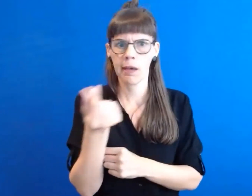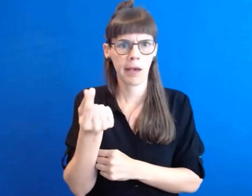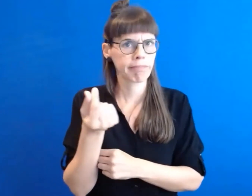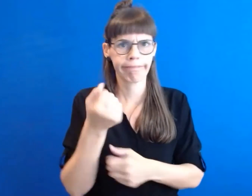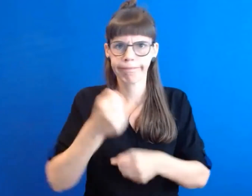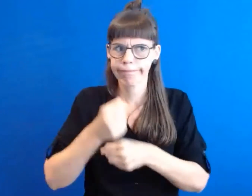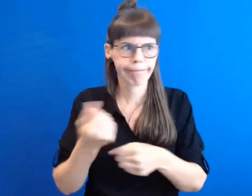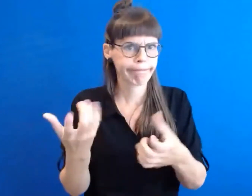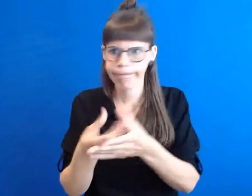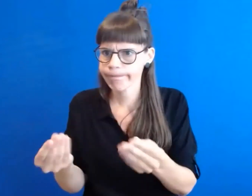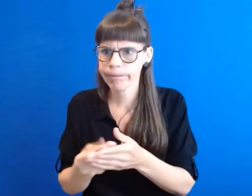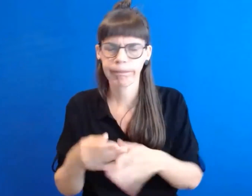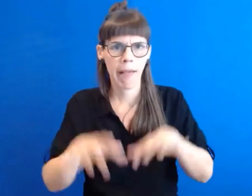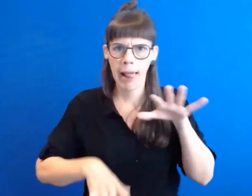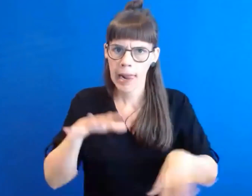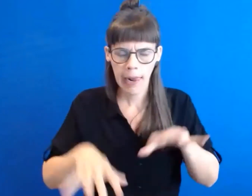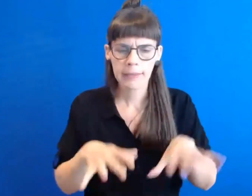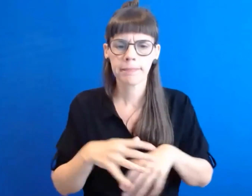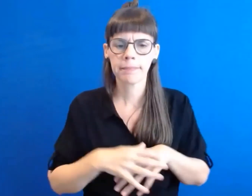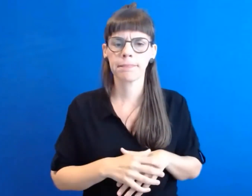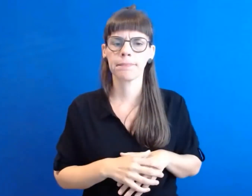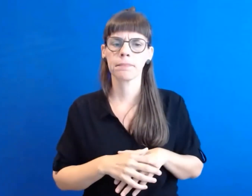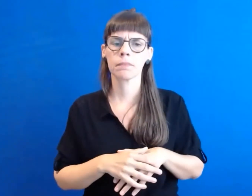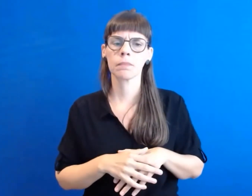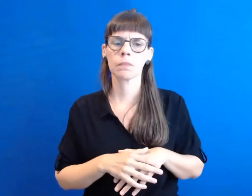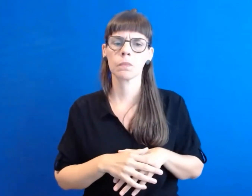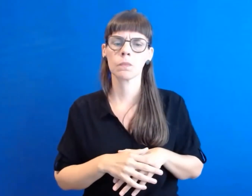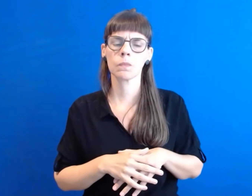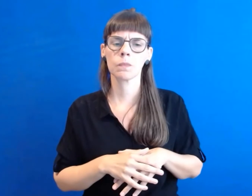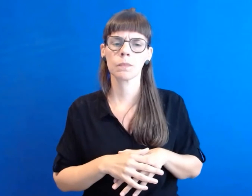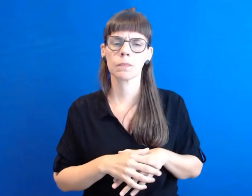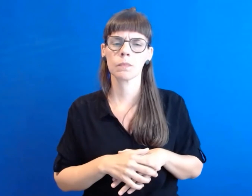as well as loss of economic independence